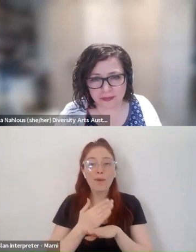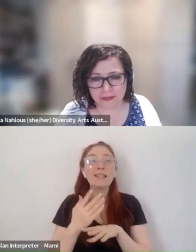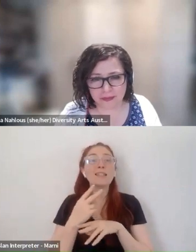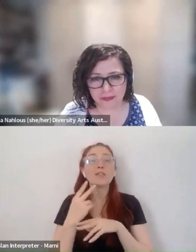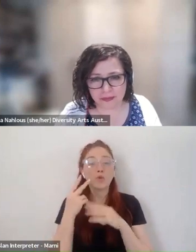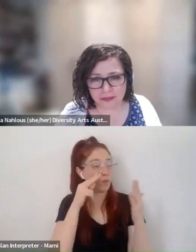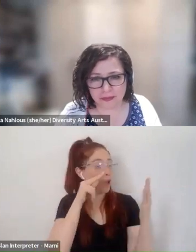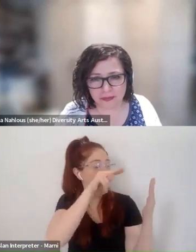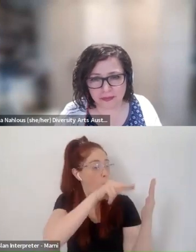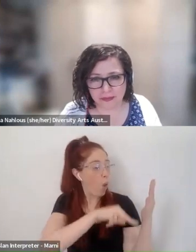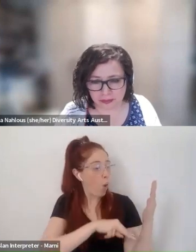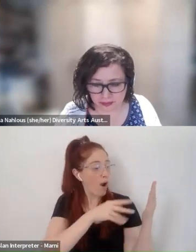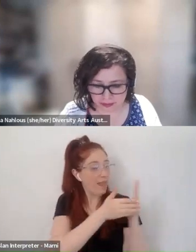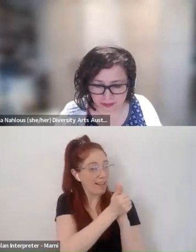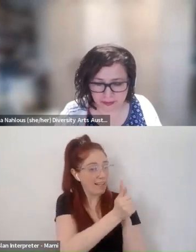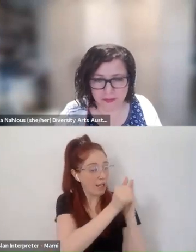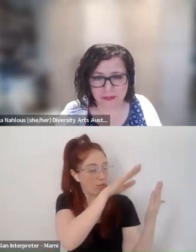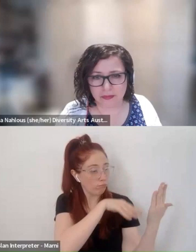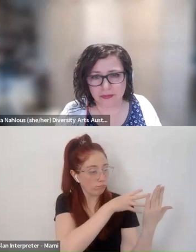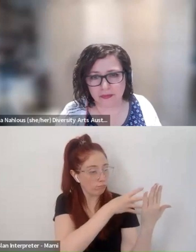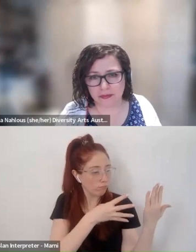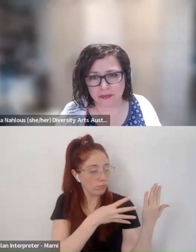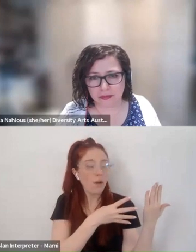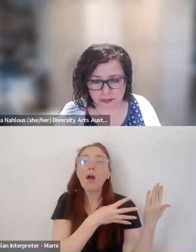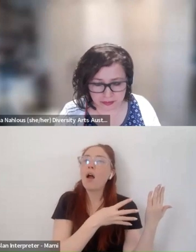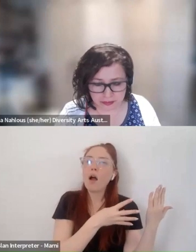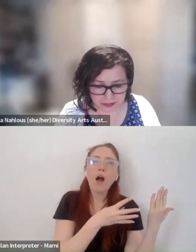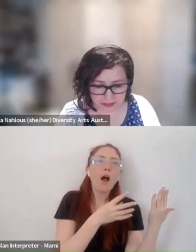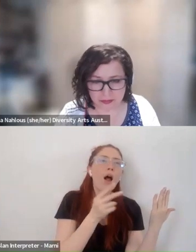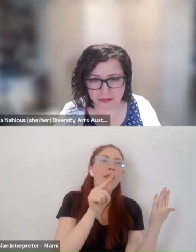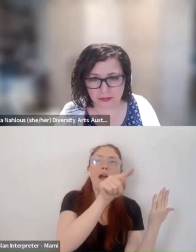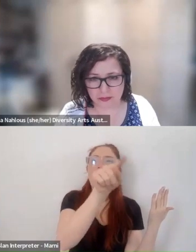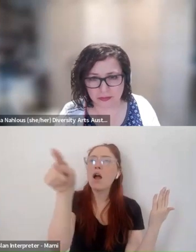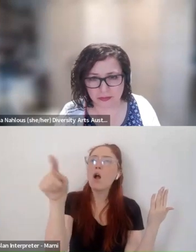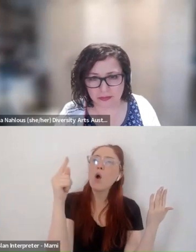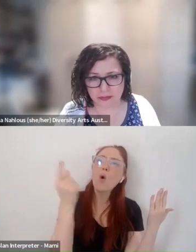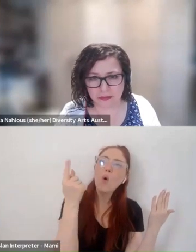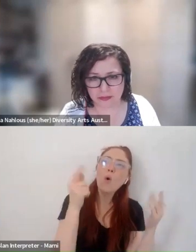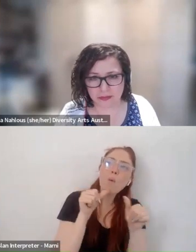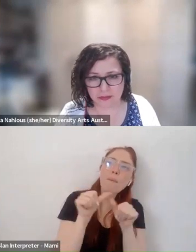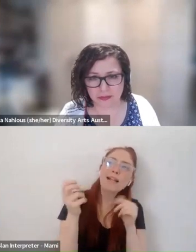that they have contact with, sends us a selection. The chair